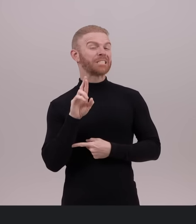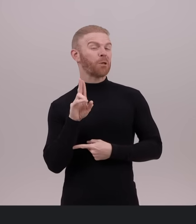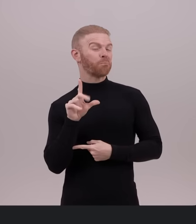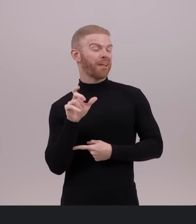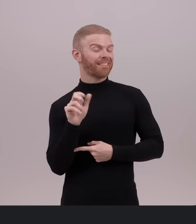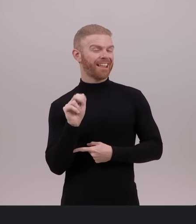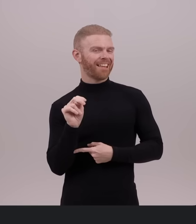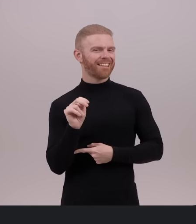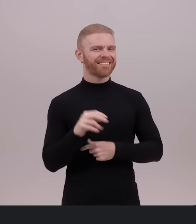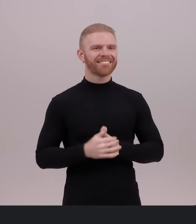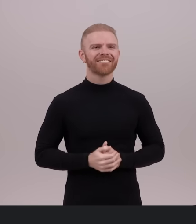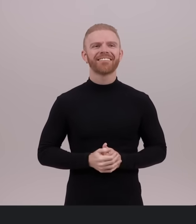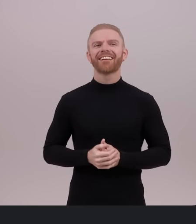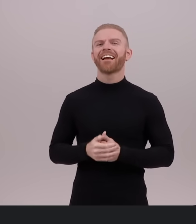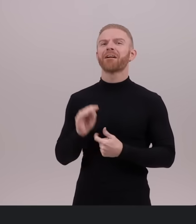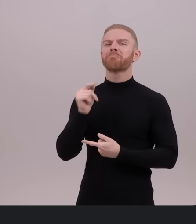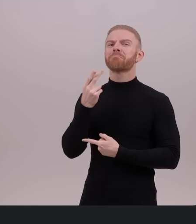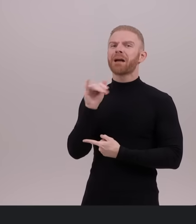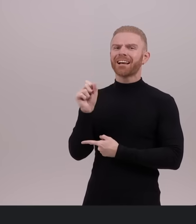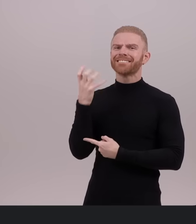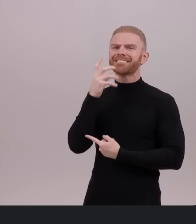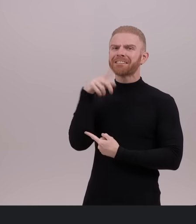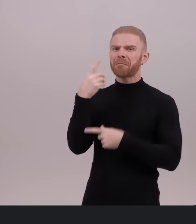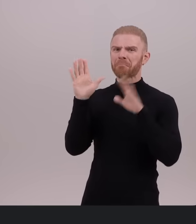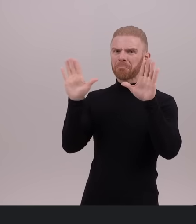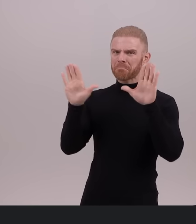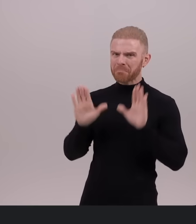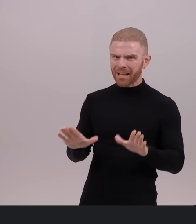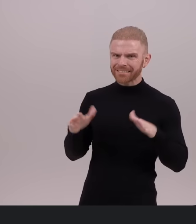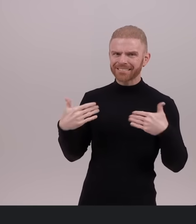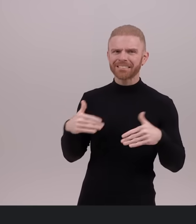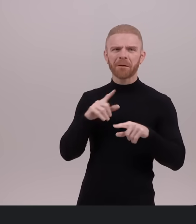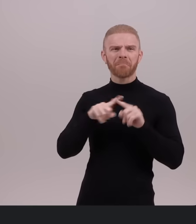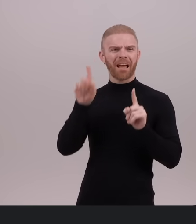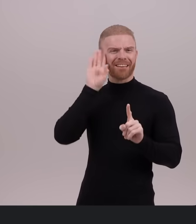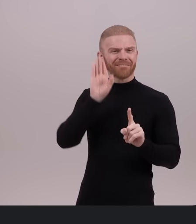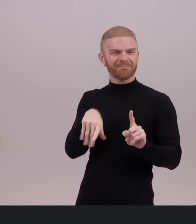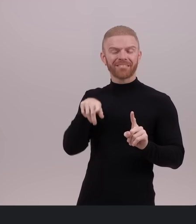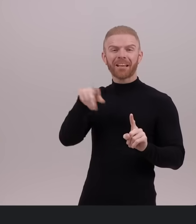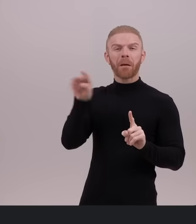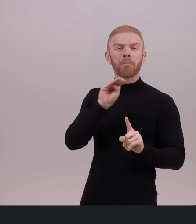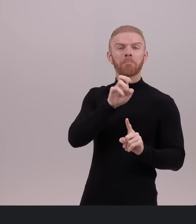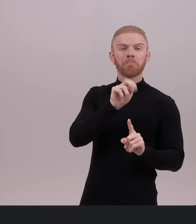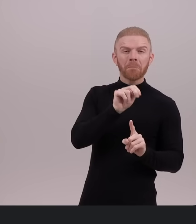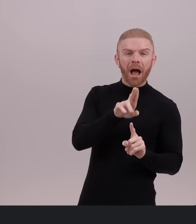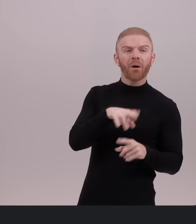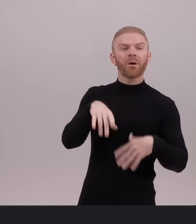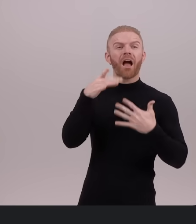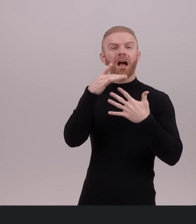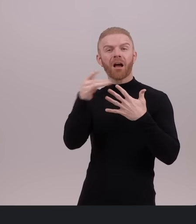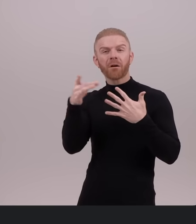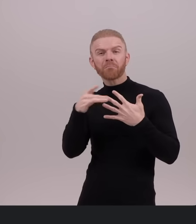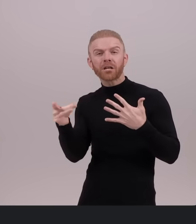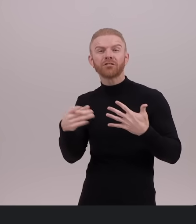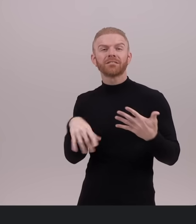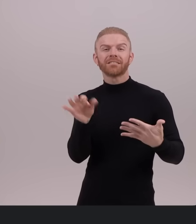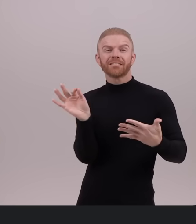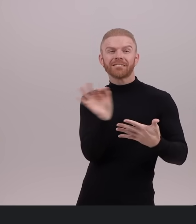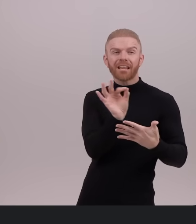This looks amazing, but all of these menus, options and sliders, if I was really using this,